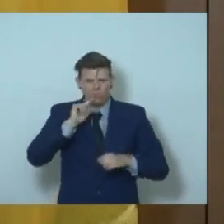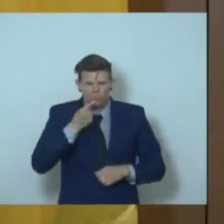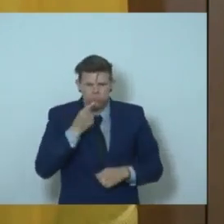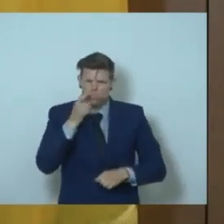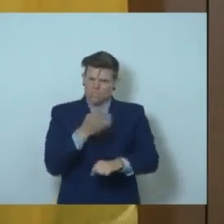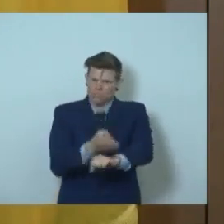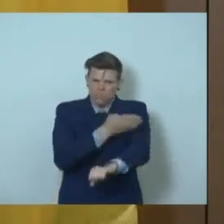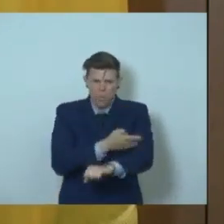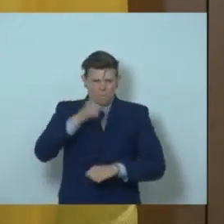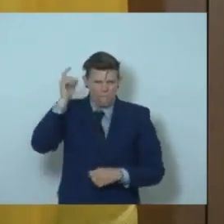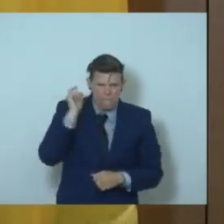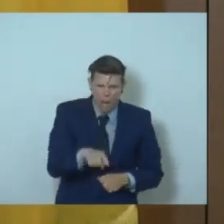NEIGHBORING STATES AND OTHER AMERICANS.